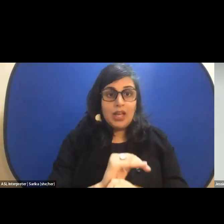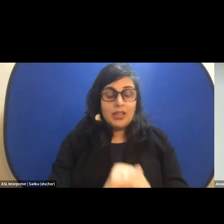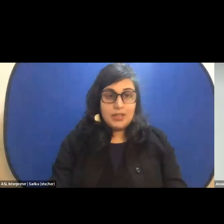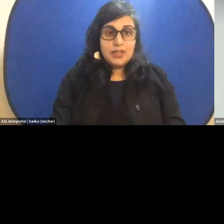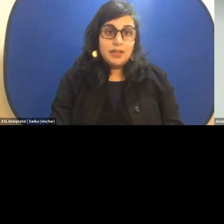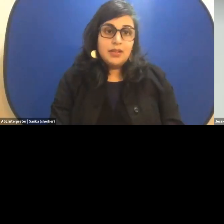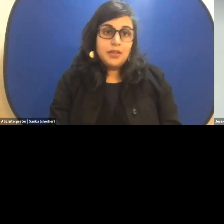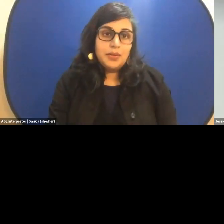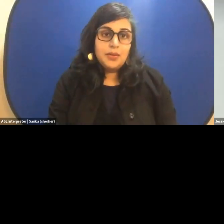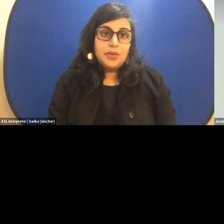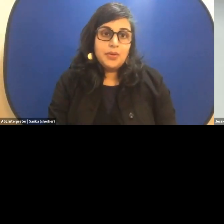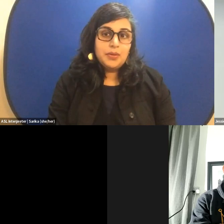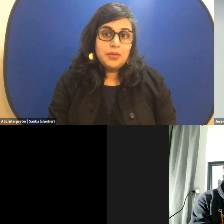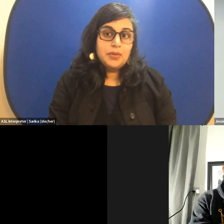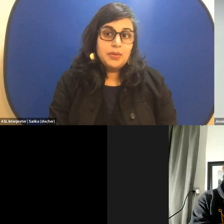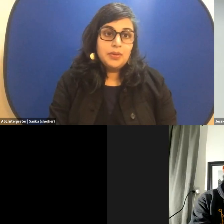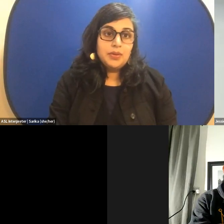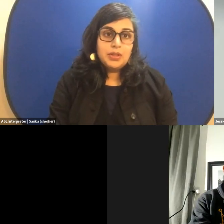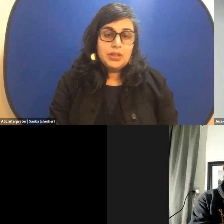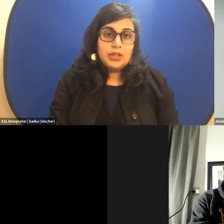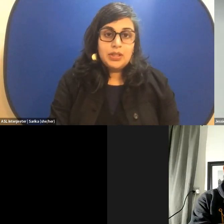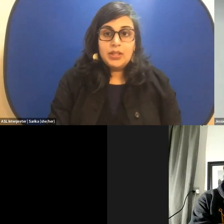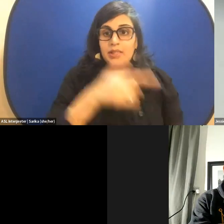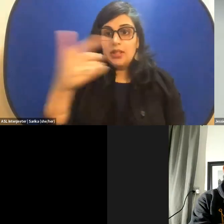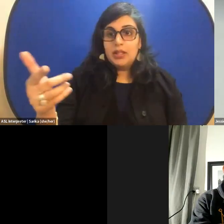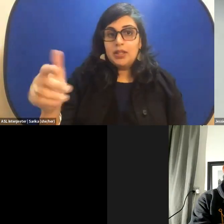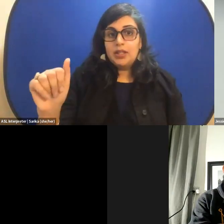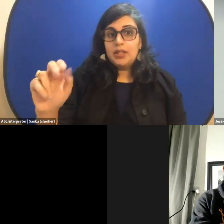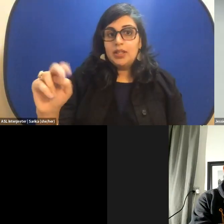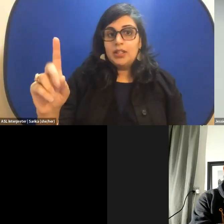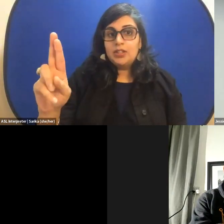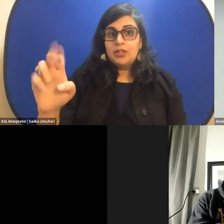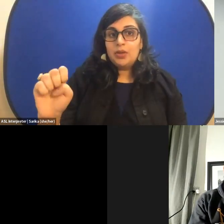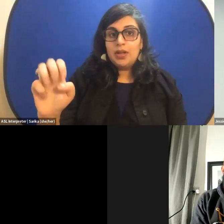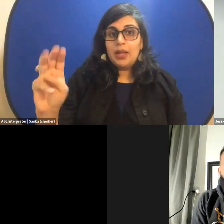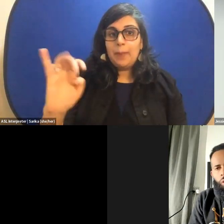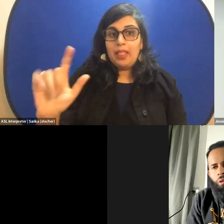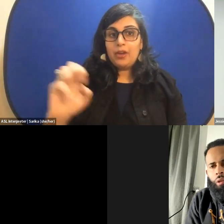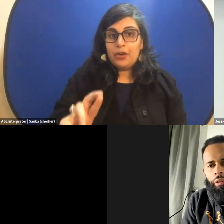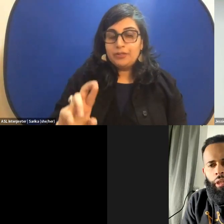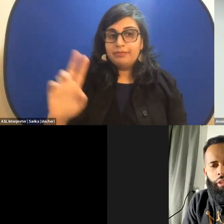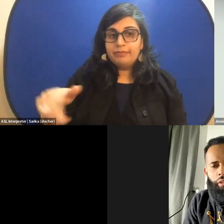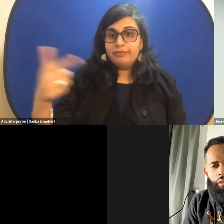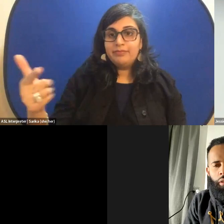people that have signed up. And share they would like to show up